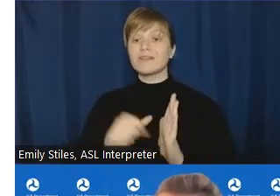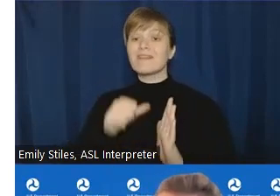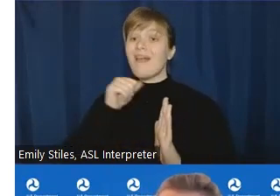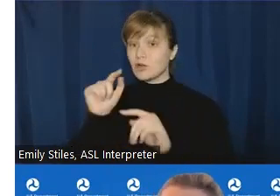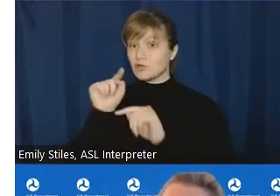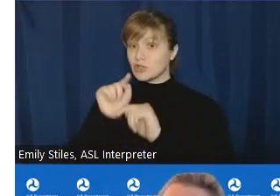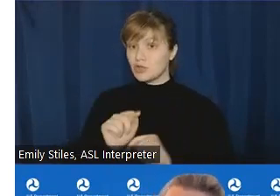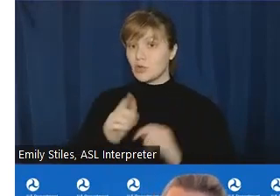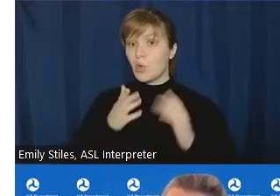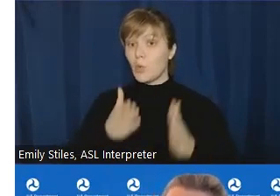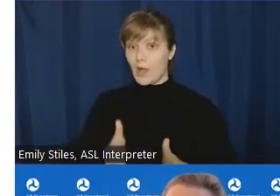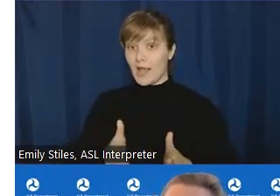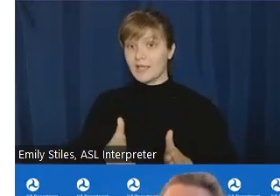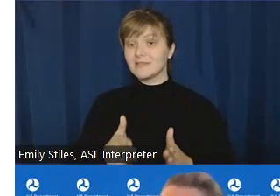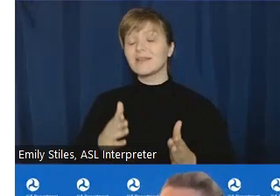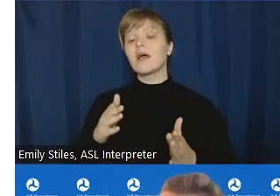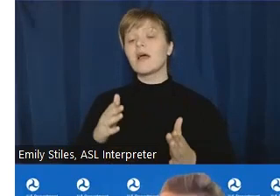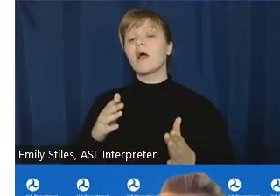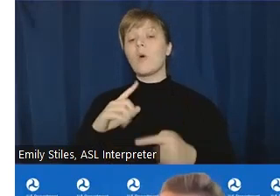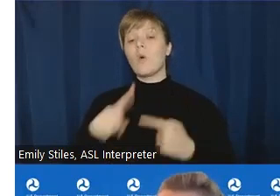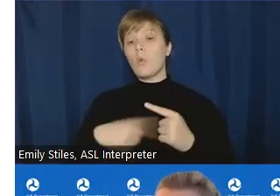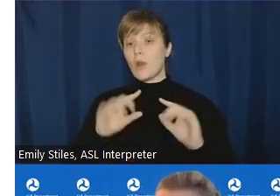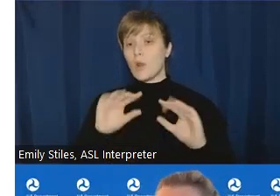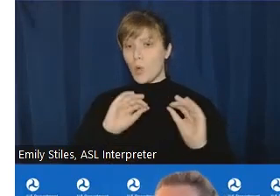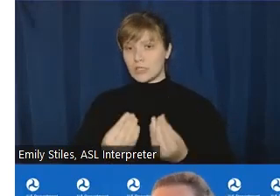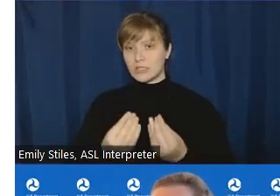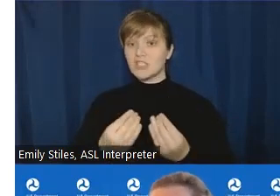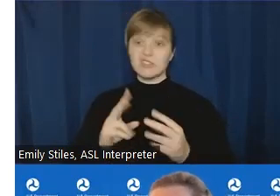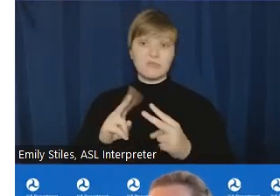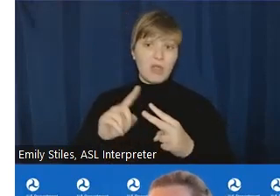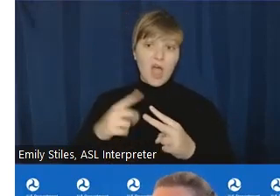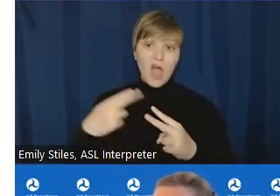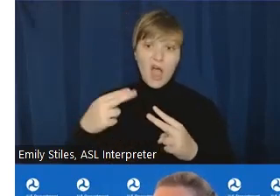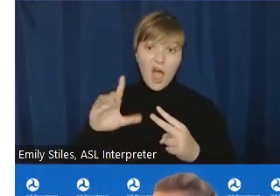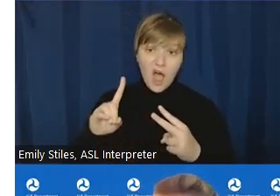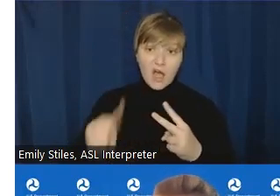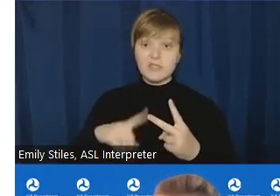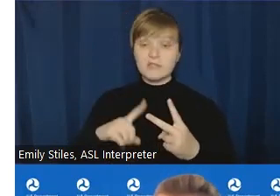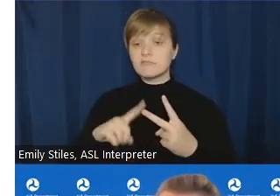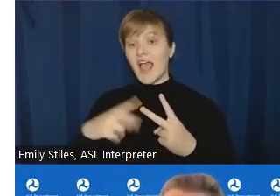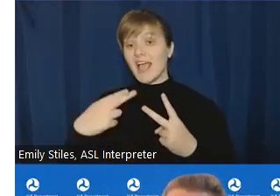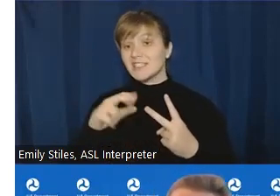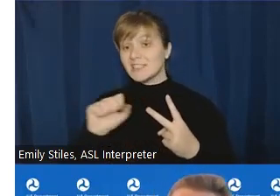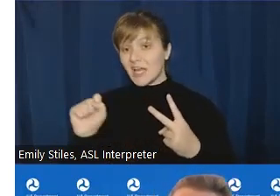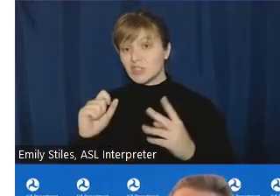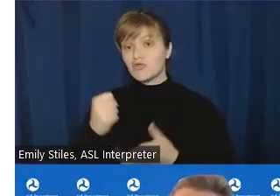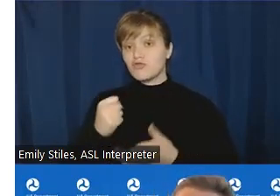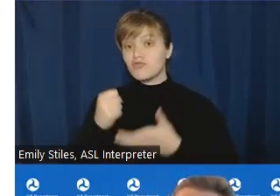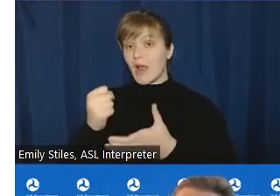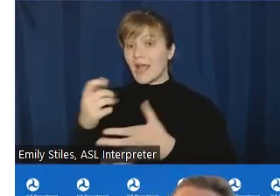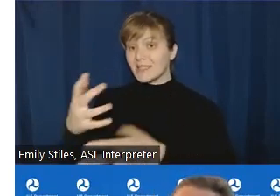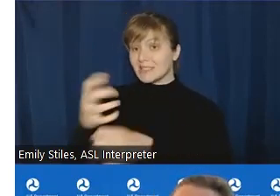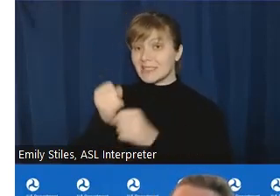many of whom are both HUD and HHC grantees like the ones represented here today, how